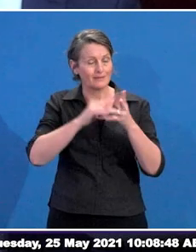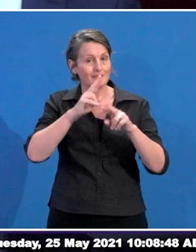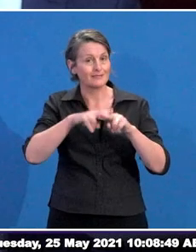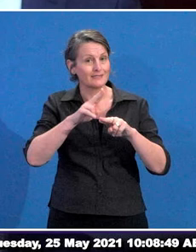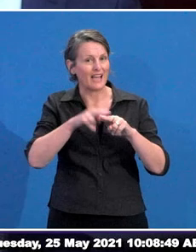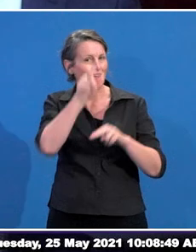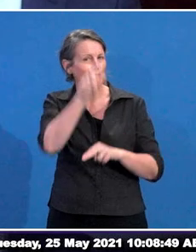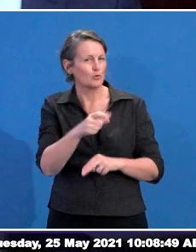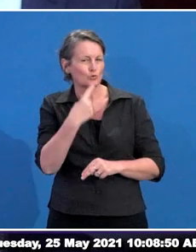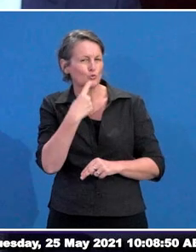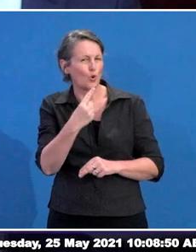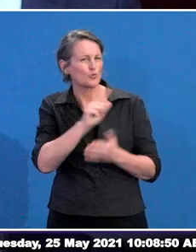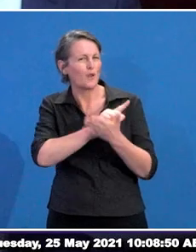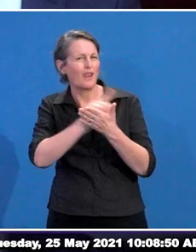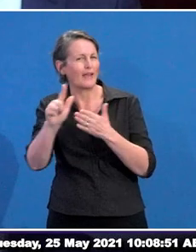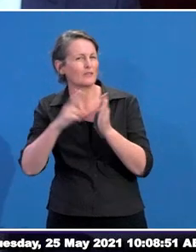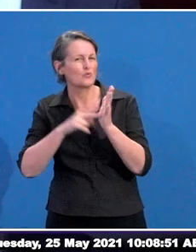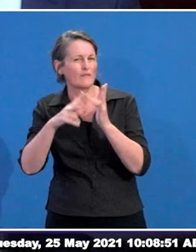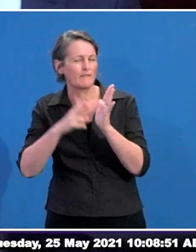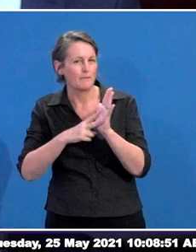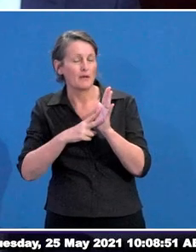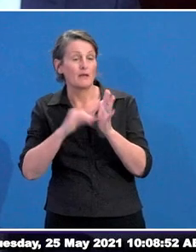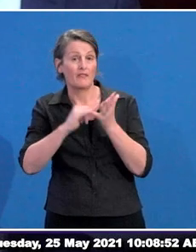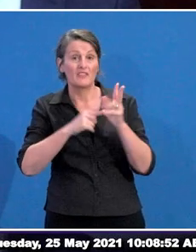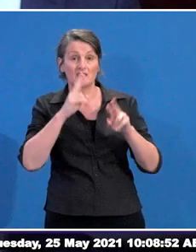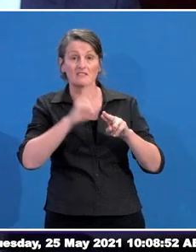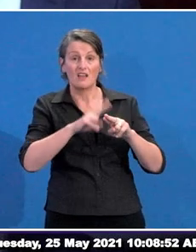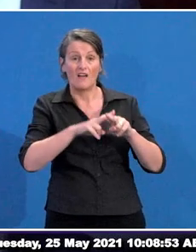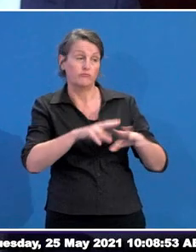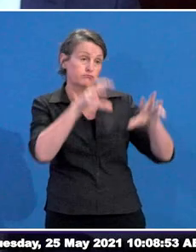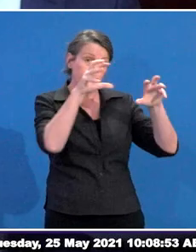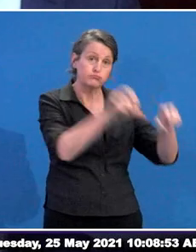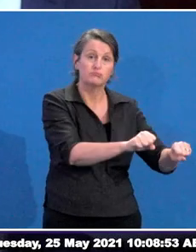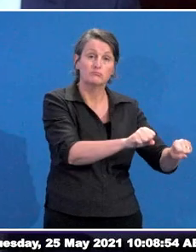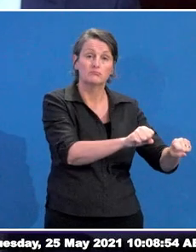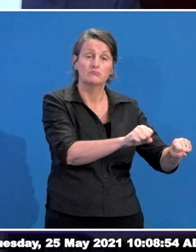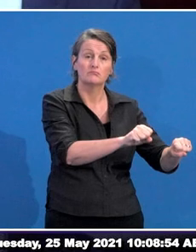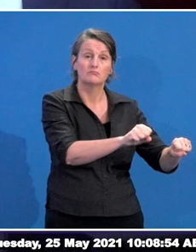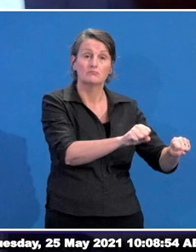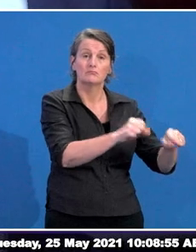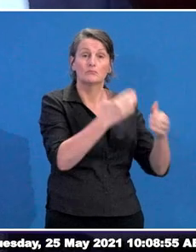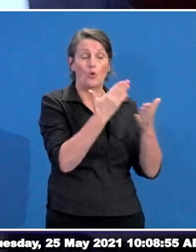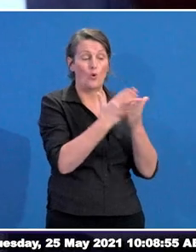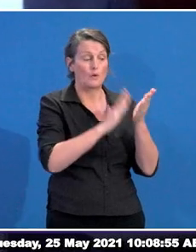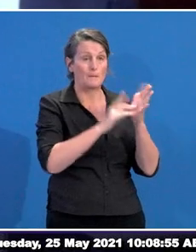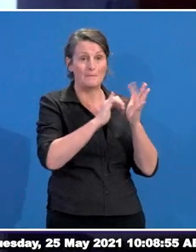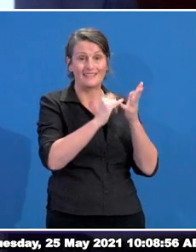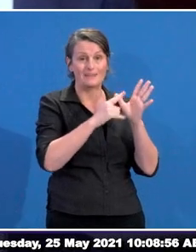later in November that staff were using physical restraints and not reporting. Due to the fear of getting in trouble.